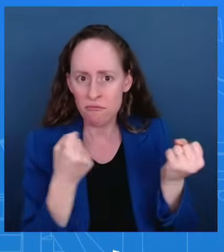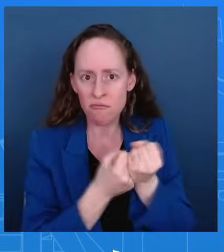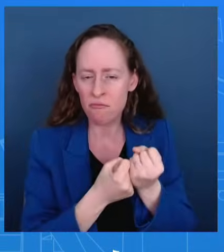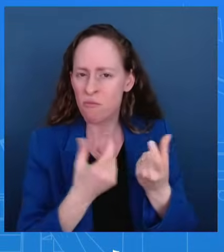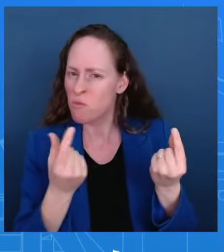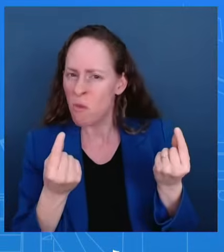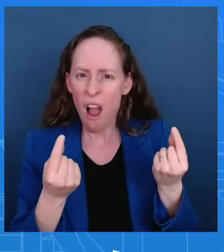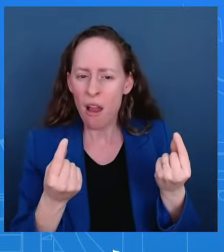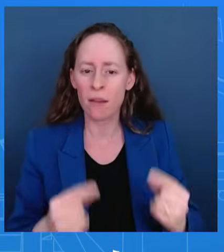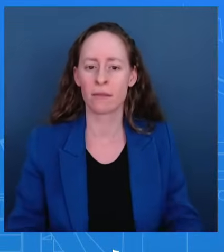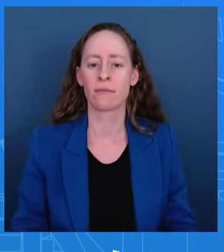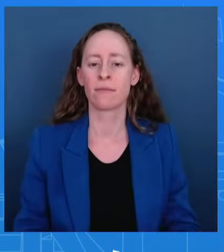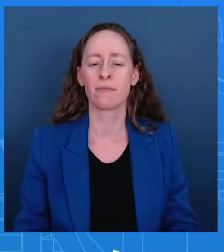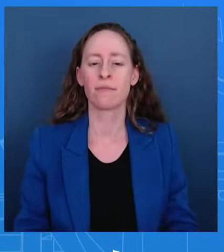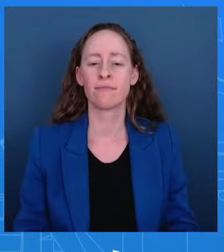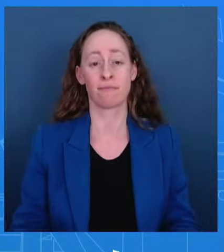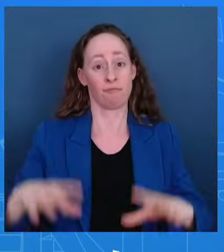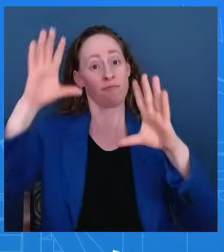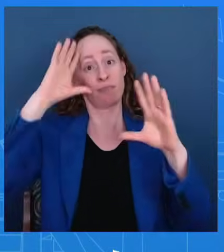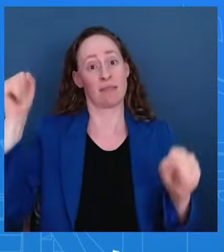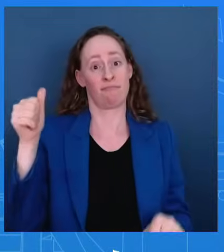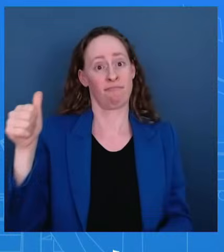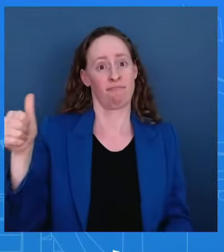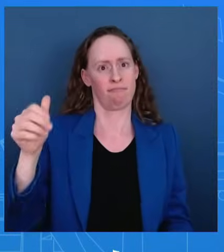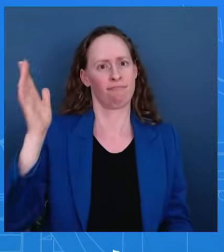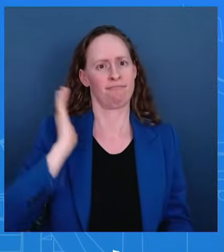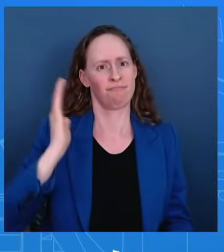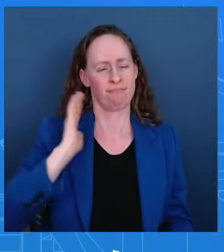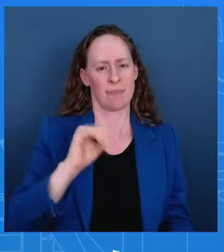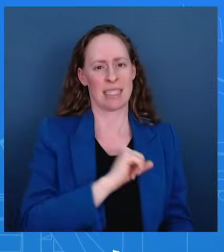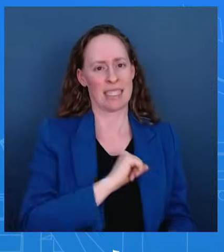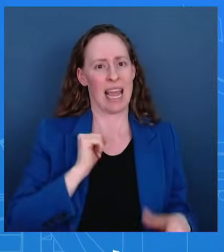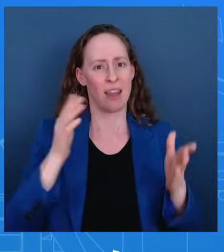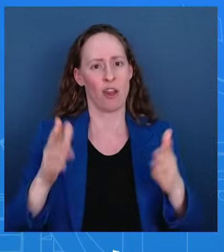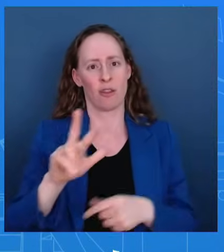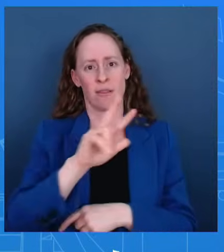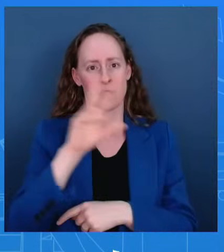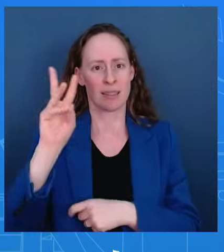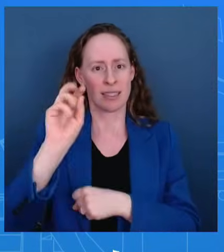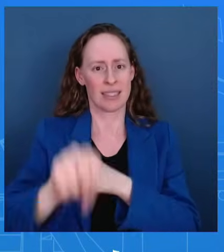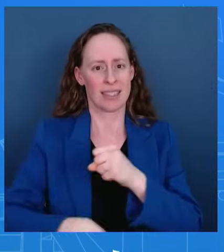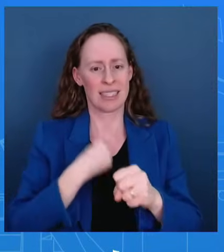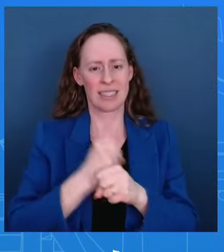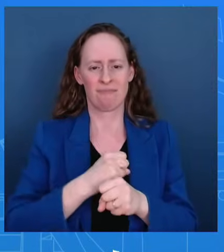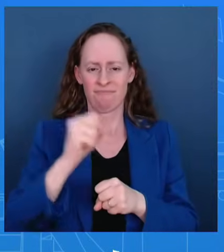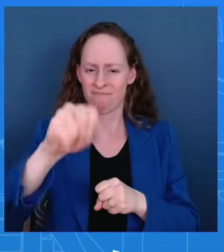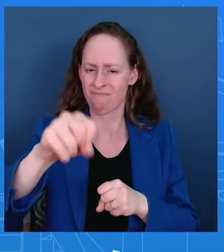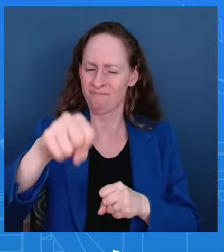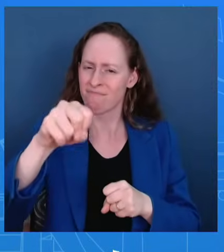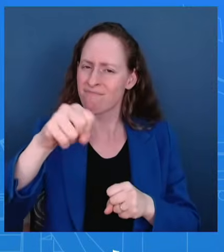he believes that people should respect each other, treat with -- each other with dignity and civility.